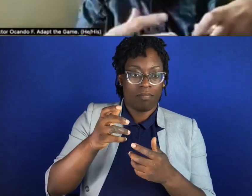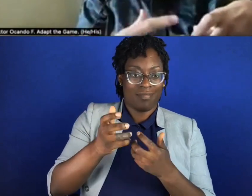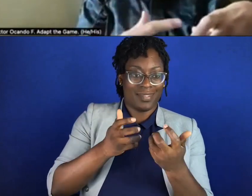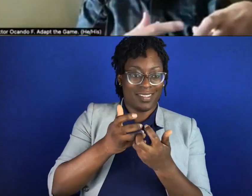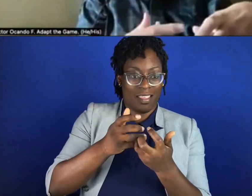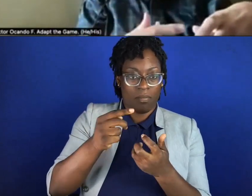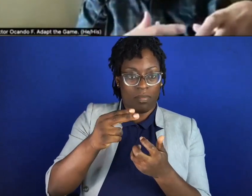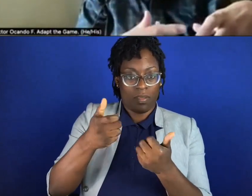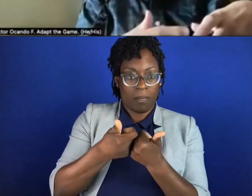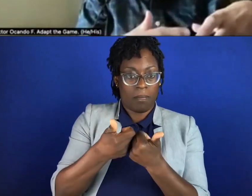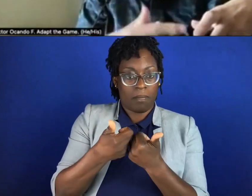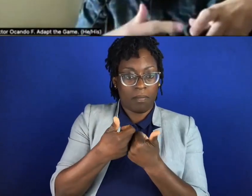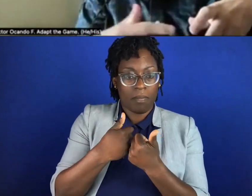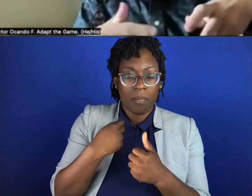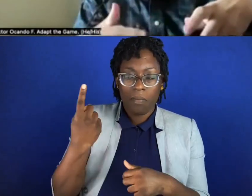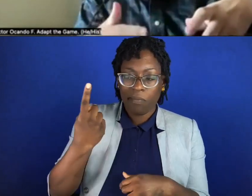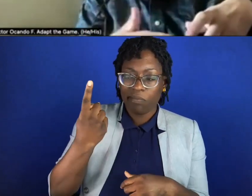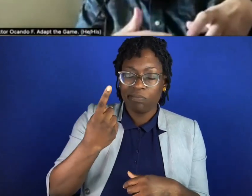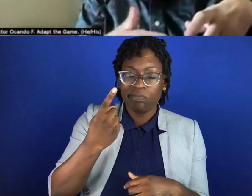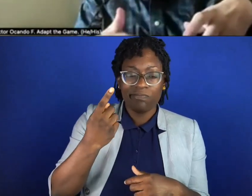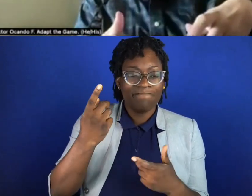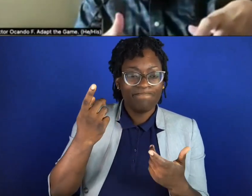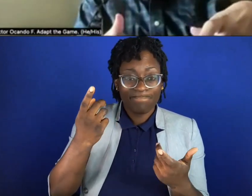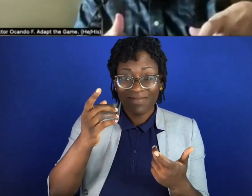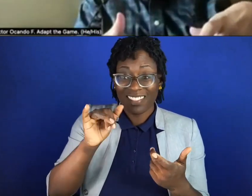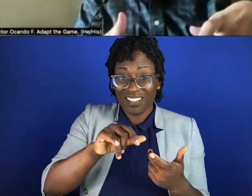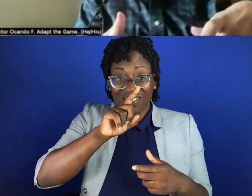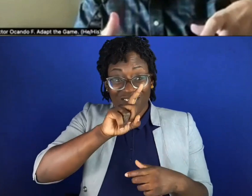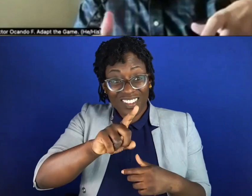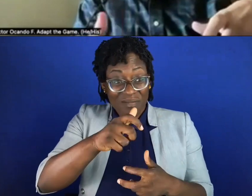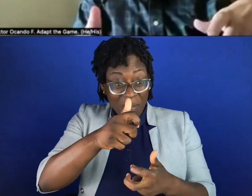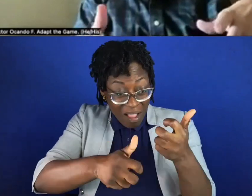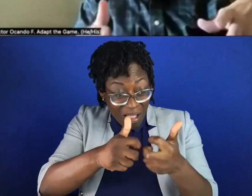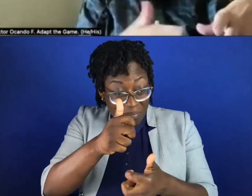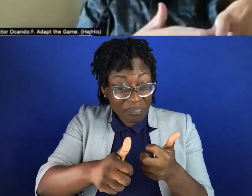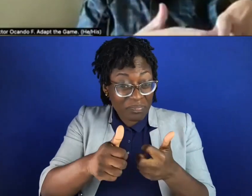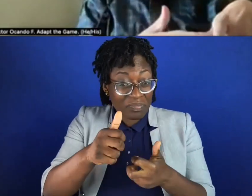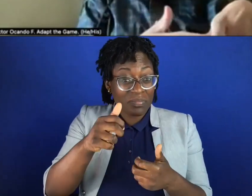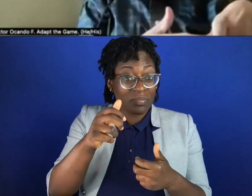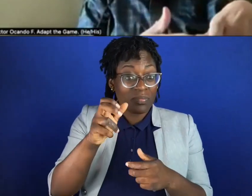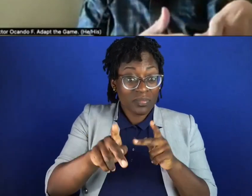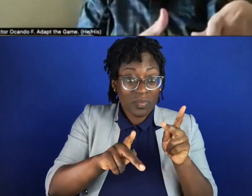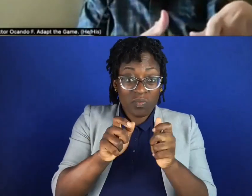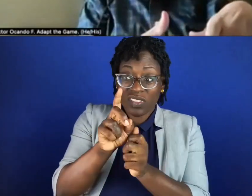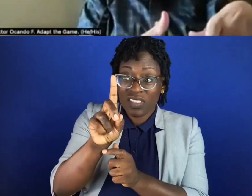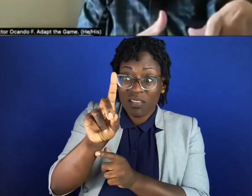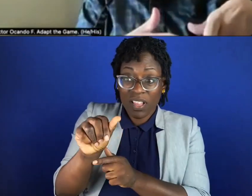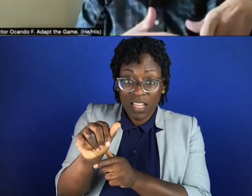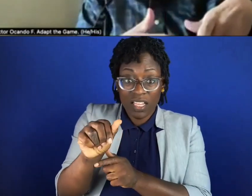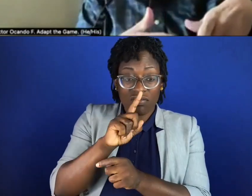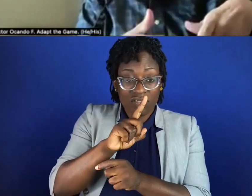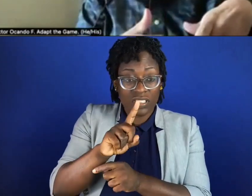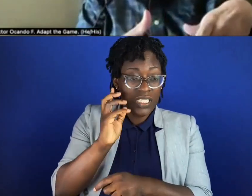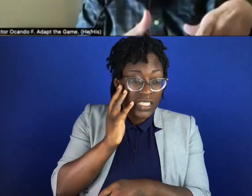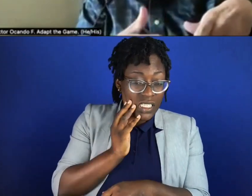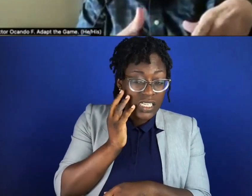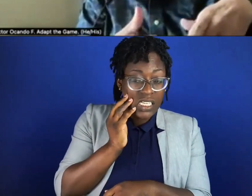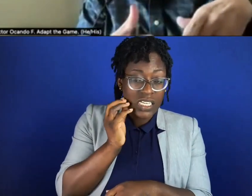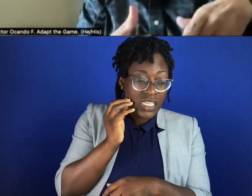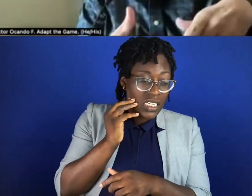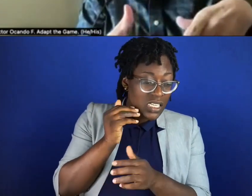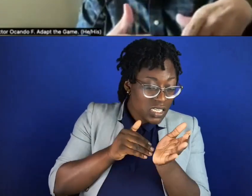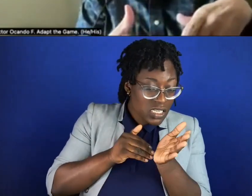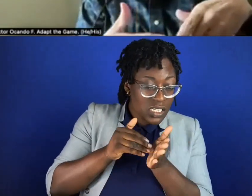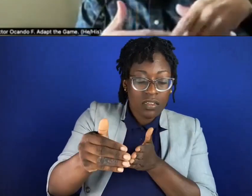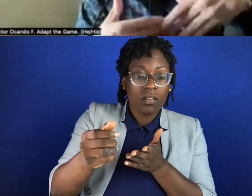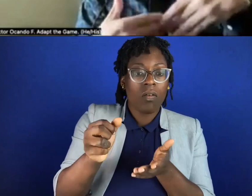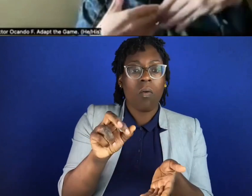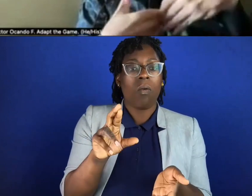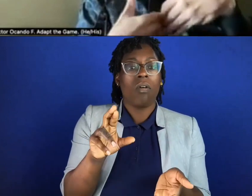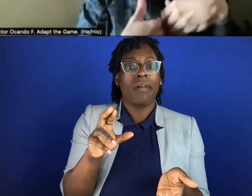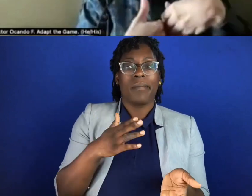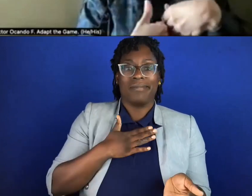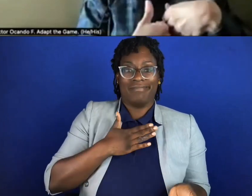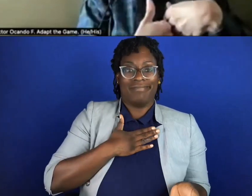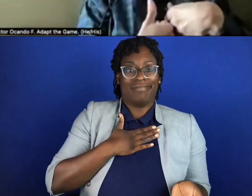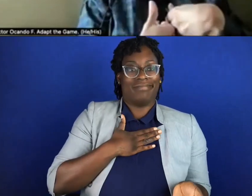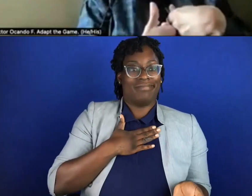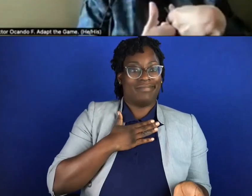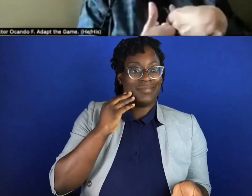Is this a real a problem that people with disabilities are facing or is it just my experience